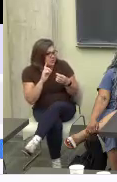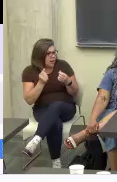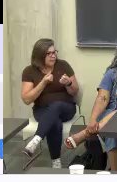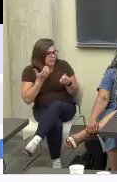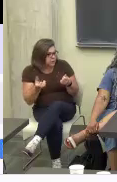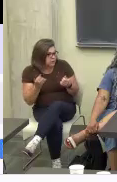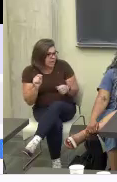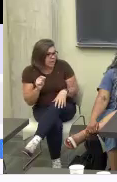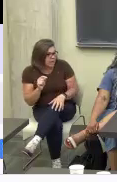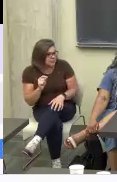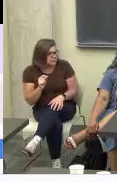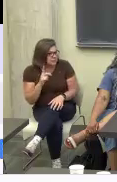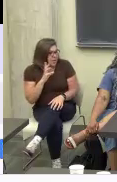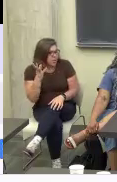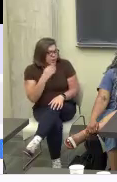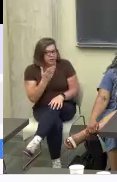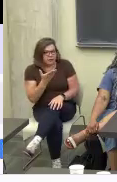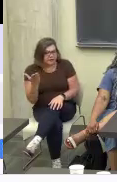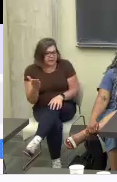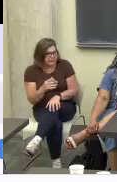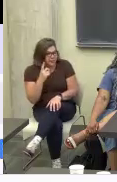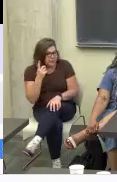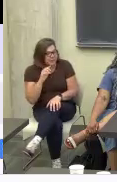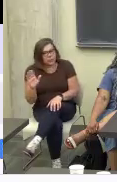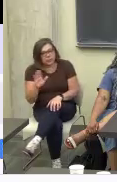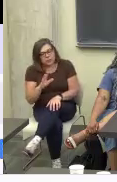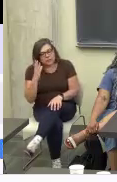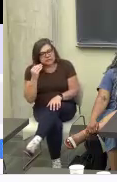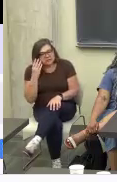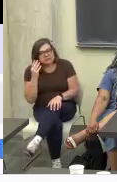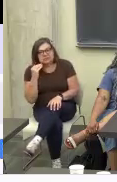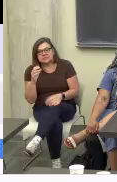all that wonderful thing we think we think about your experience taking those three